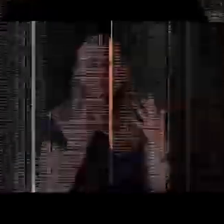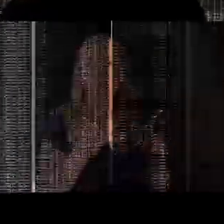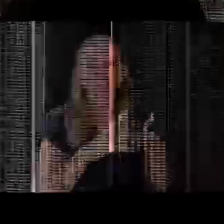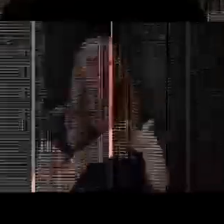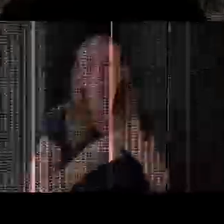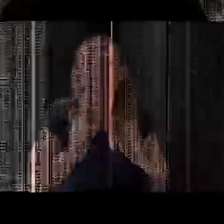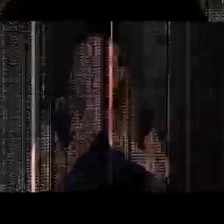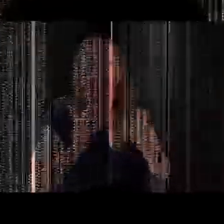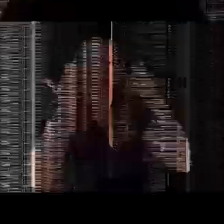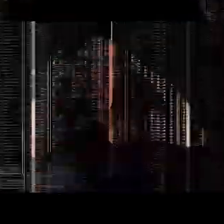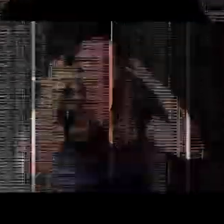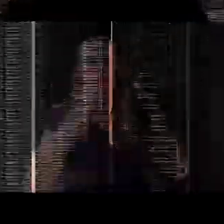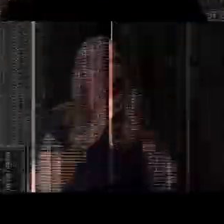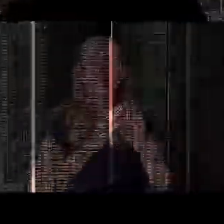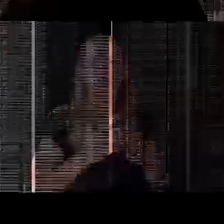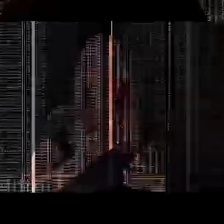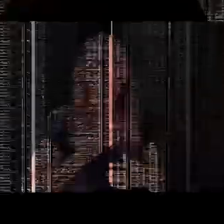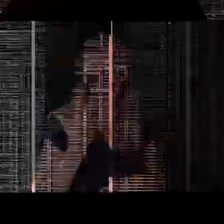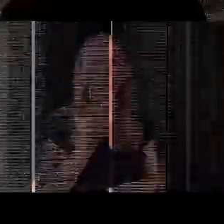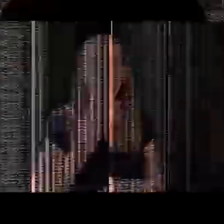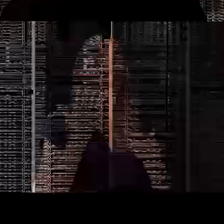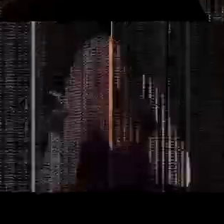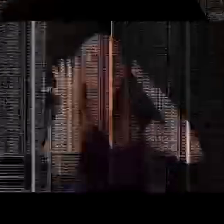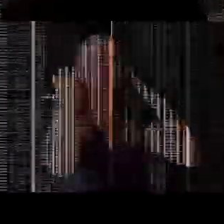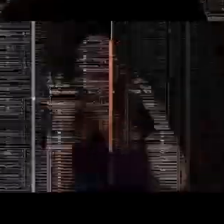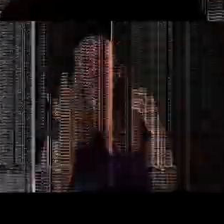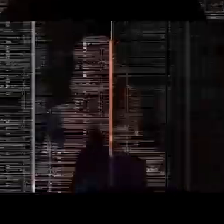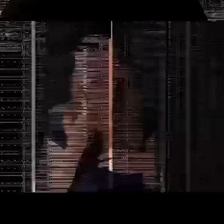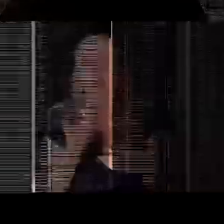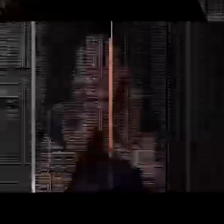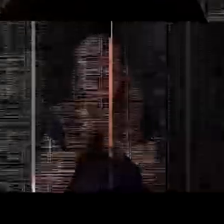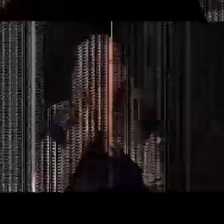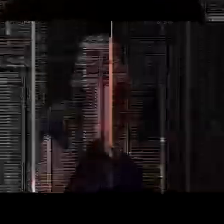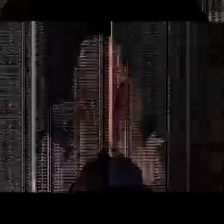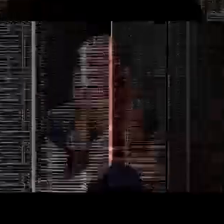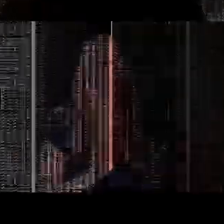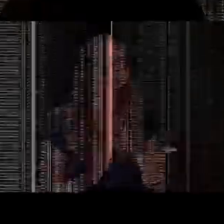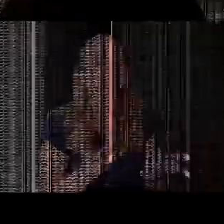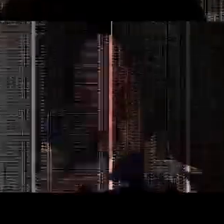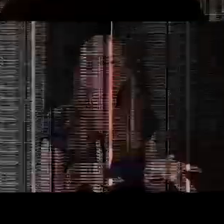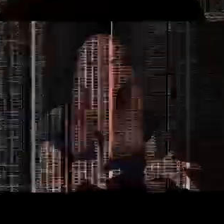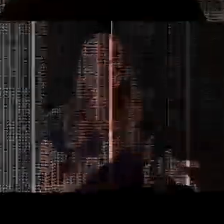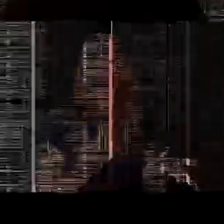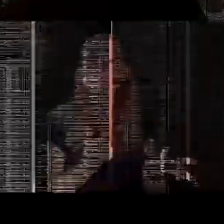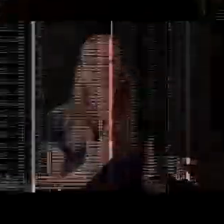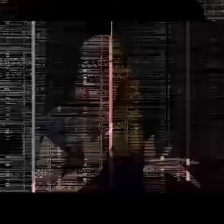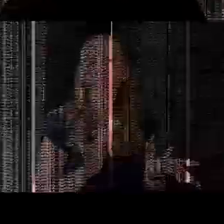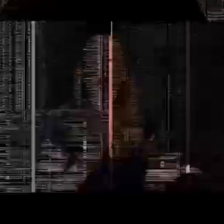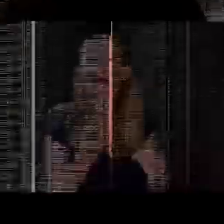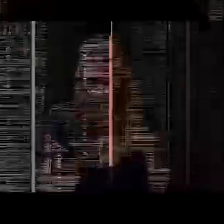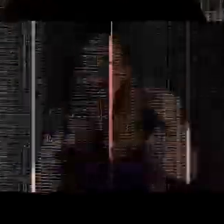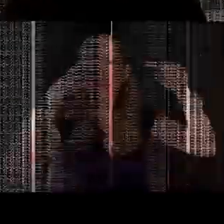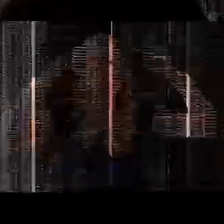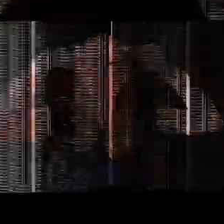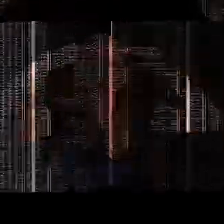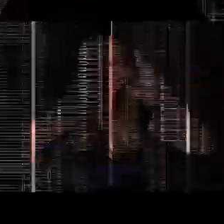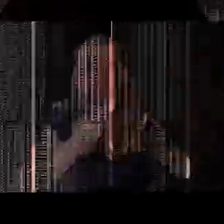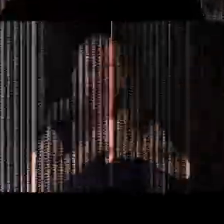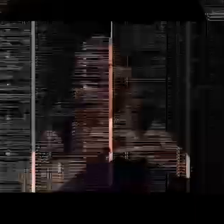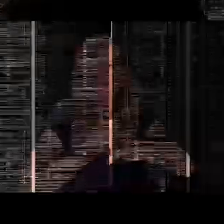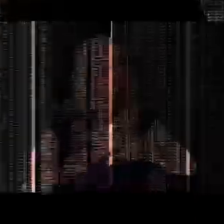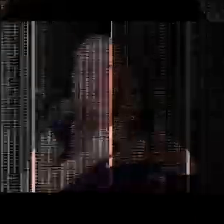really overwhelms feeling, and then -- it's like it -- like I can't process properly.